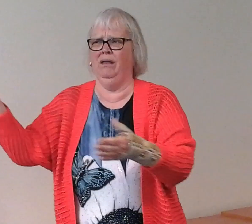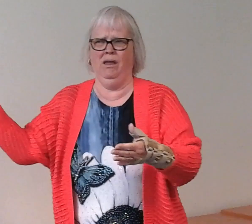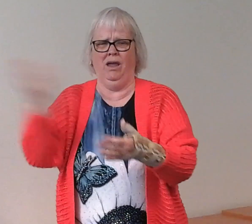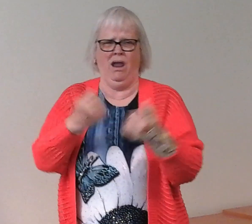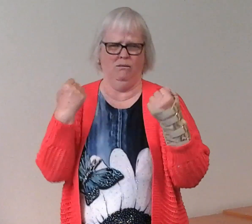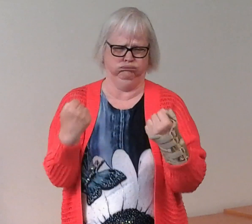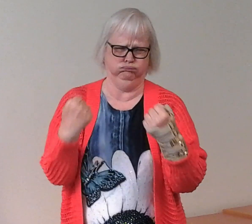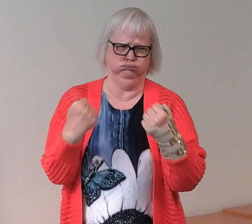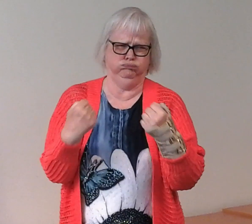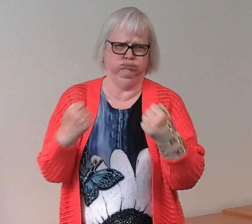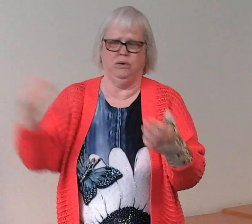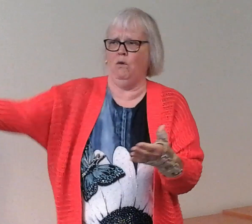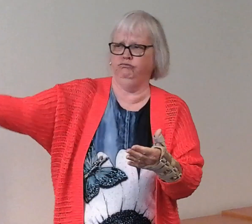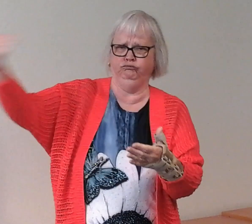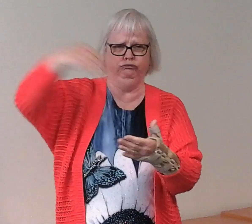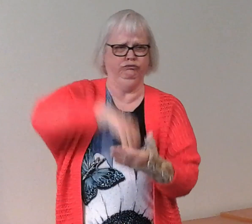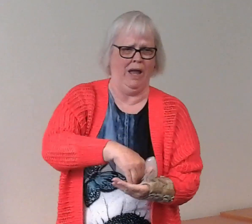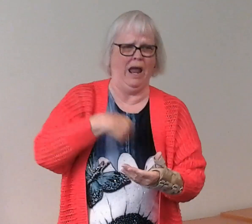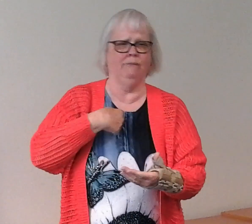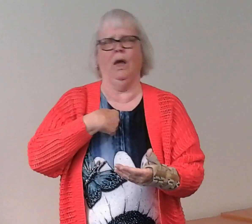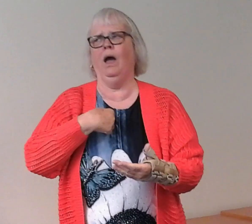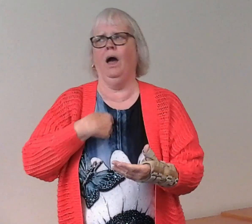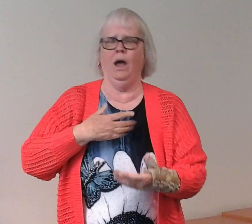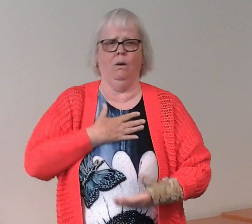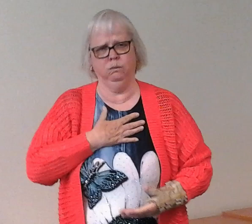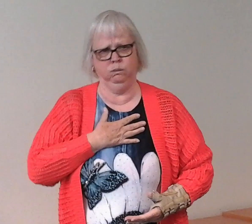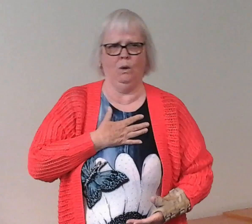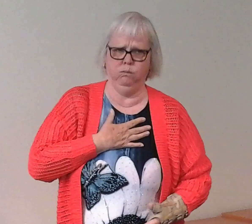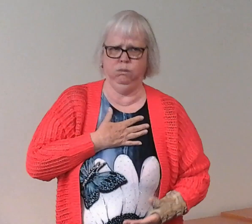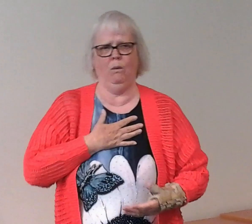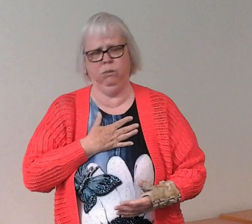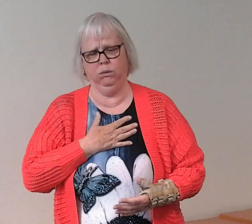finished that appointment and then drove all the way to Salford Royal and